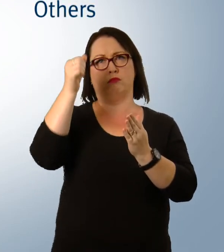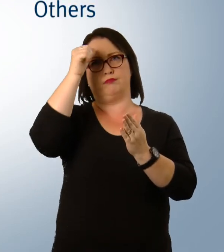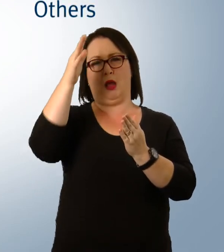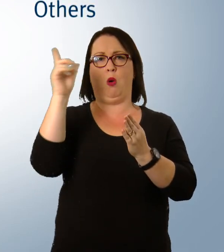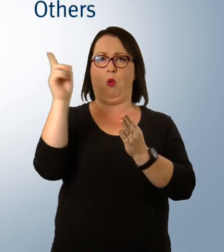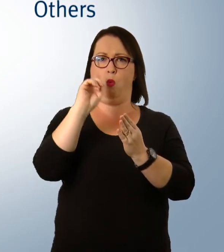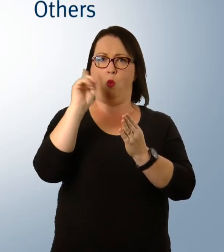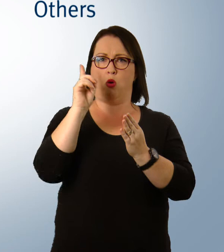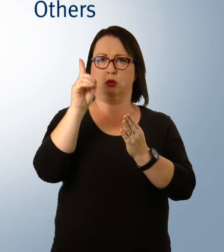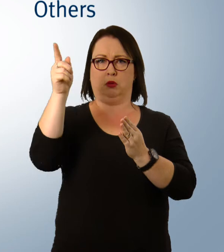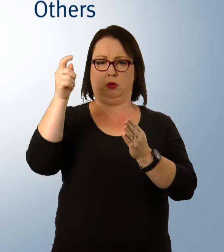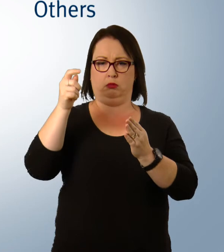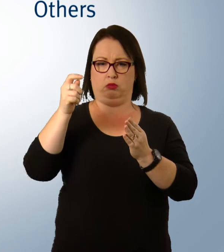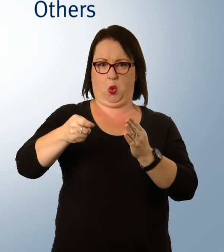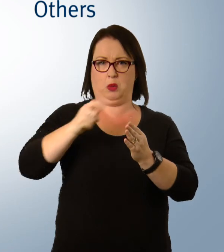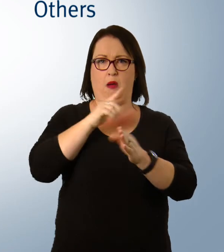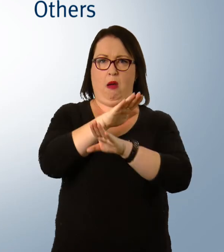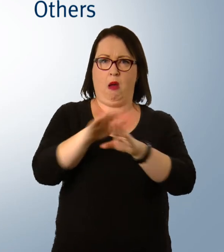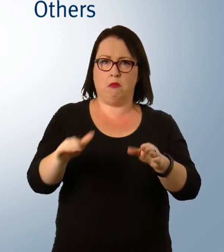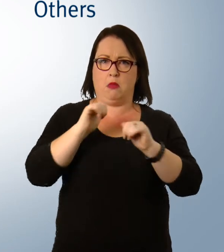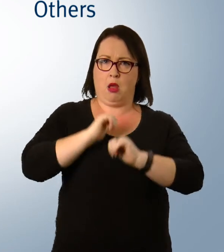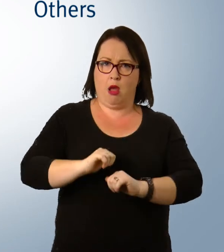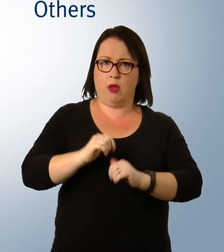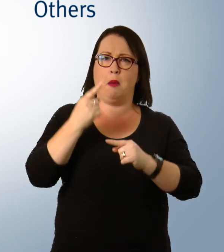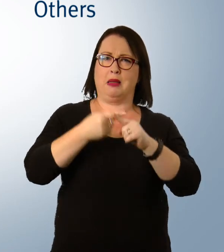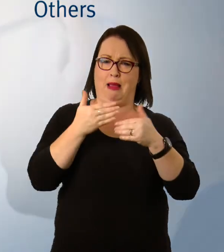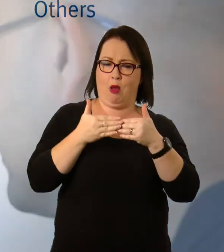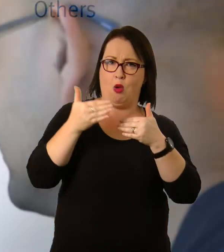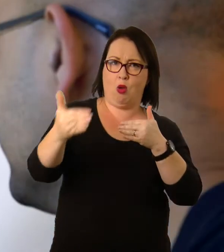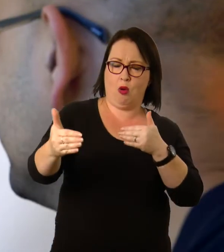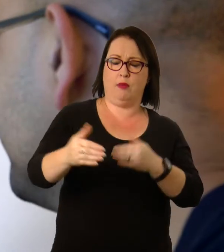what behaviour the court has prohibited and for how long.